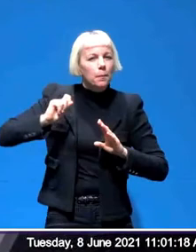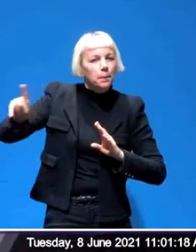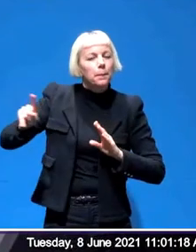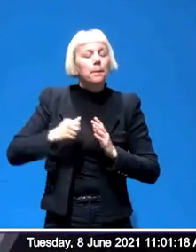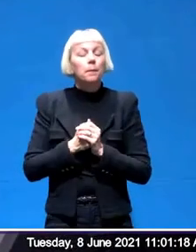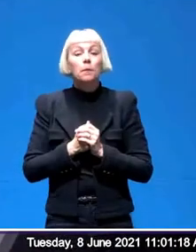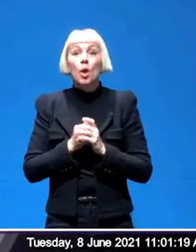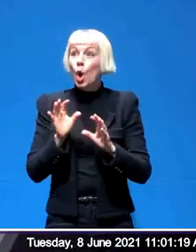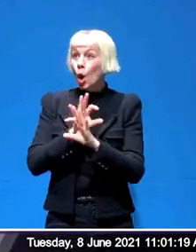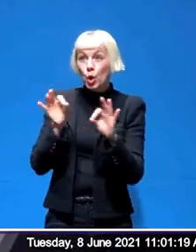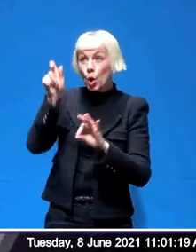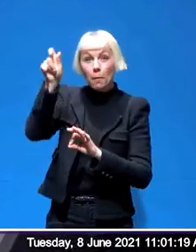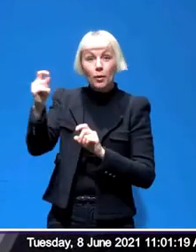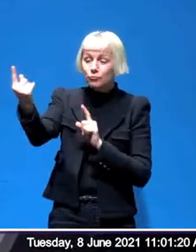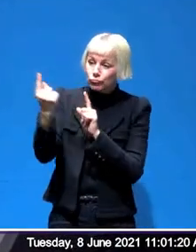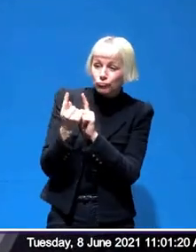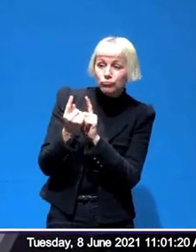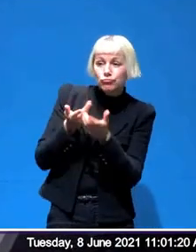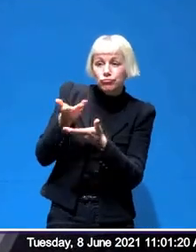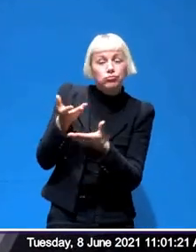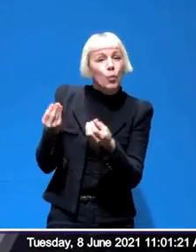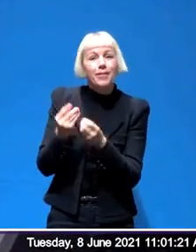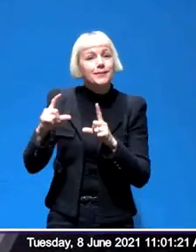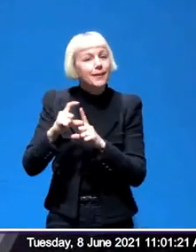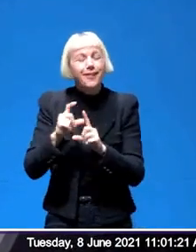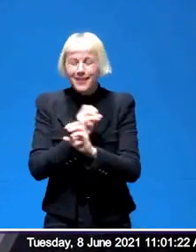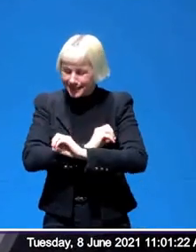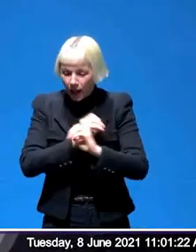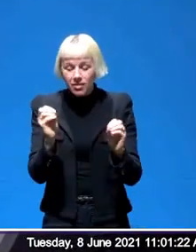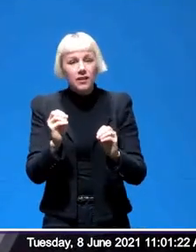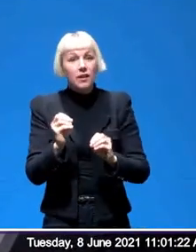I did suggest at one stage that perhaps we could put photographs of staff